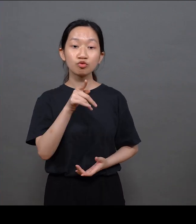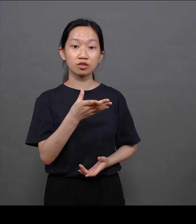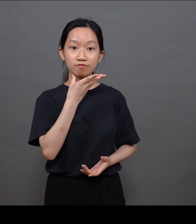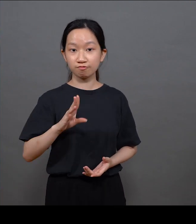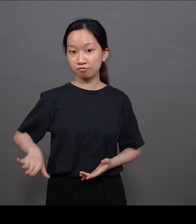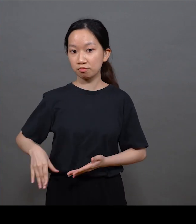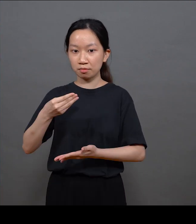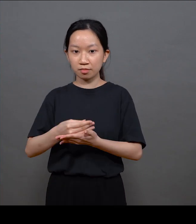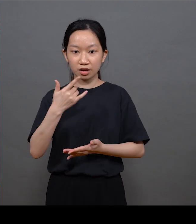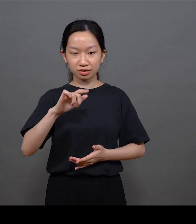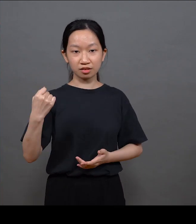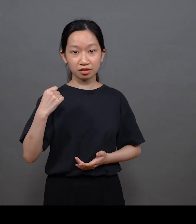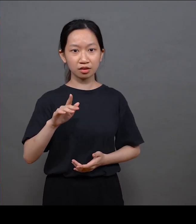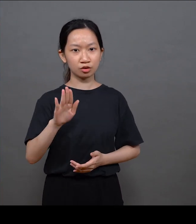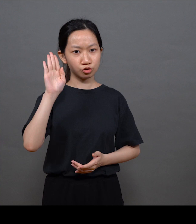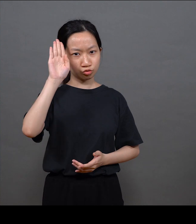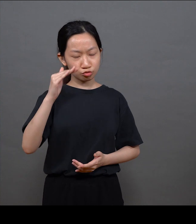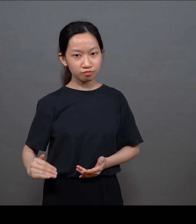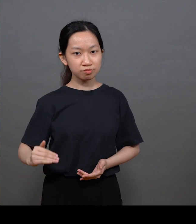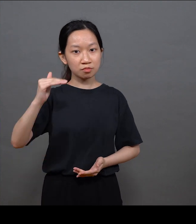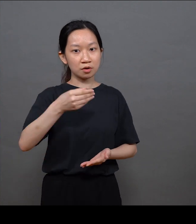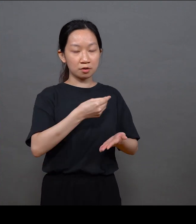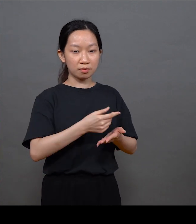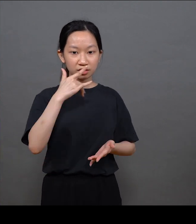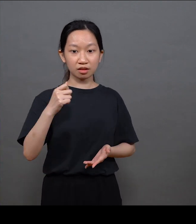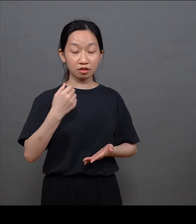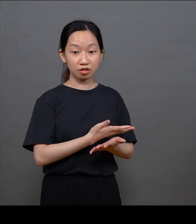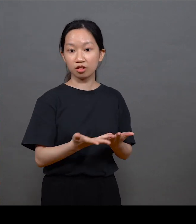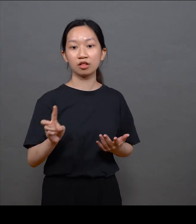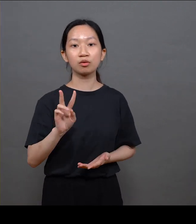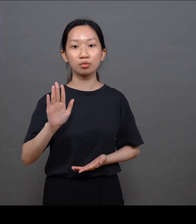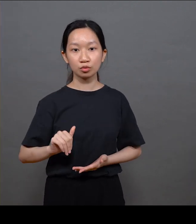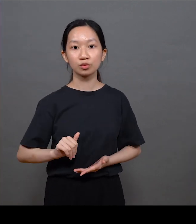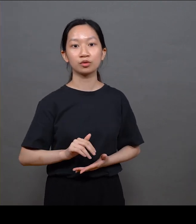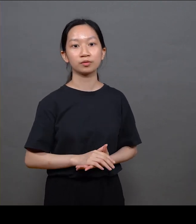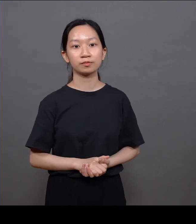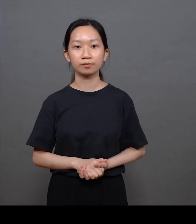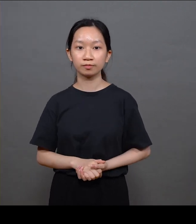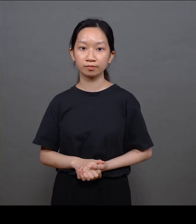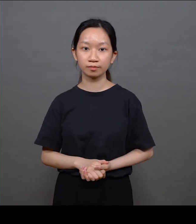You become a Sony consumer as a kid and then eventually you get older and perhaps you start buying other Sony products